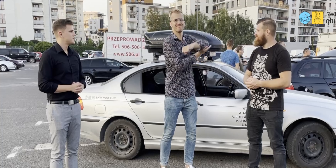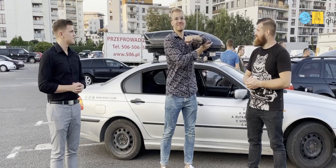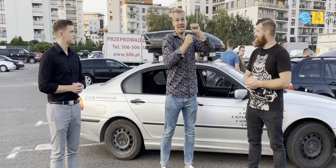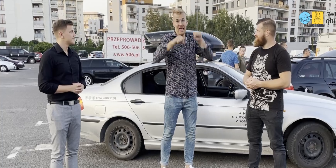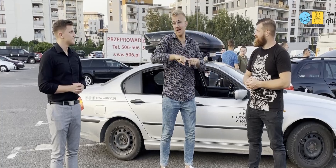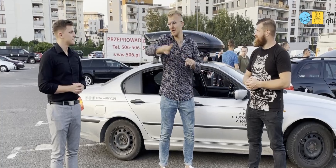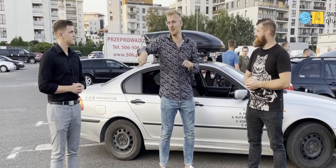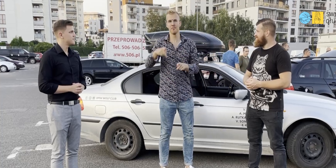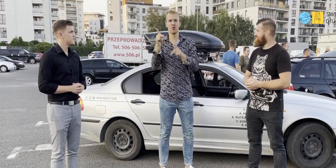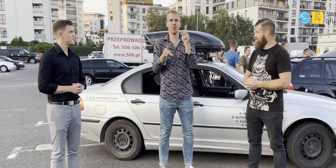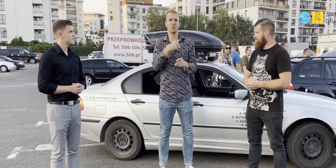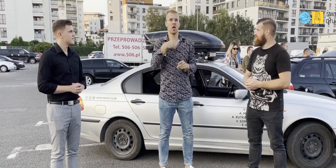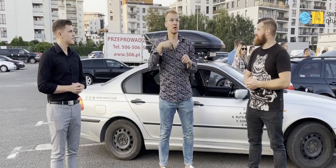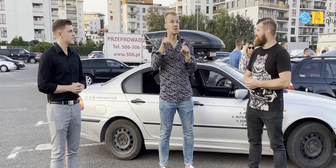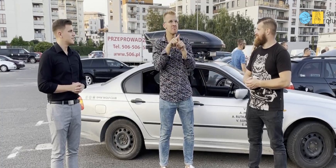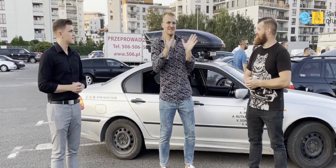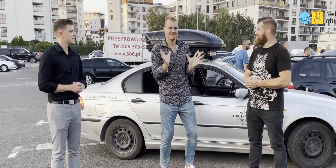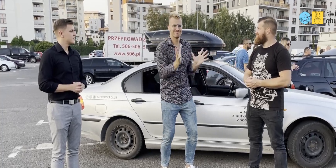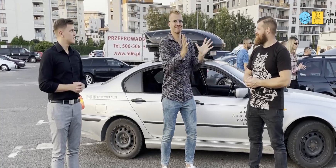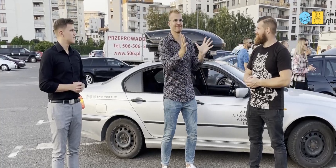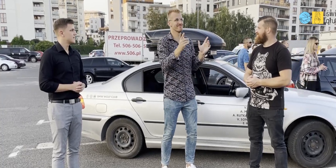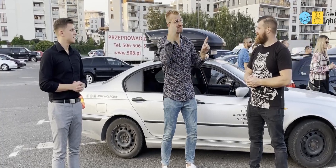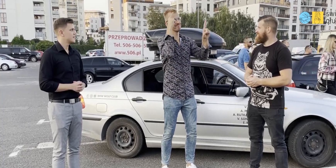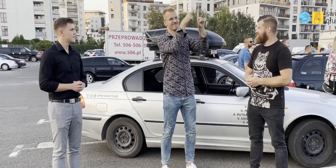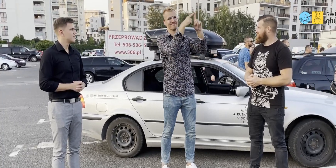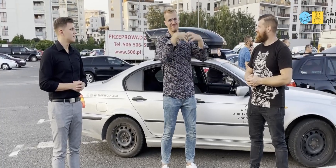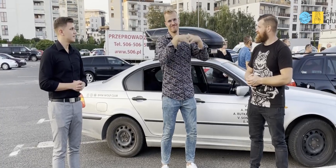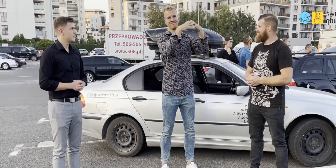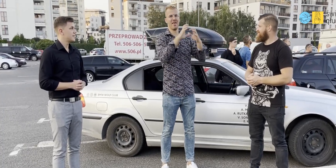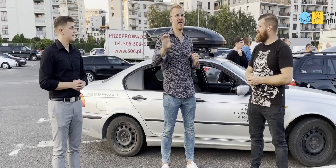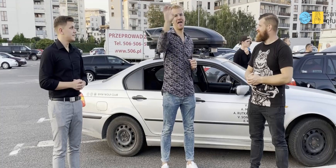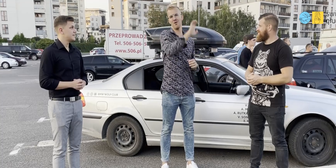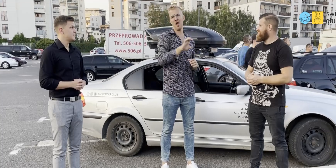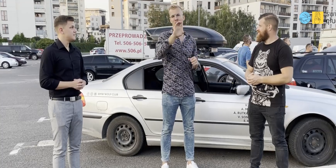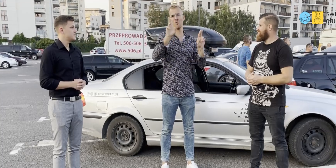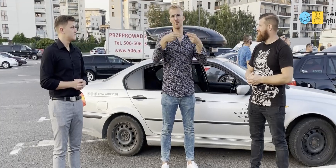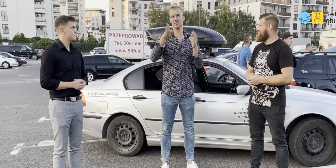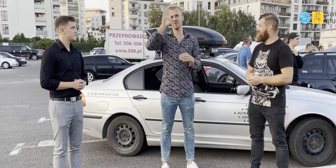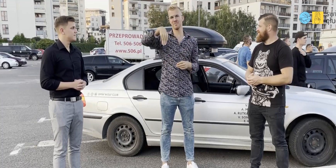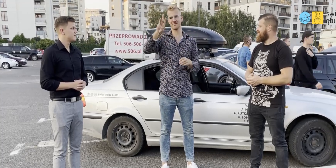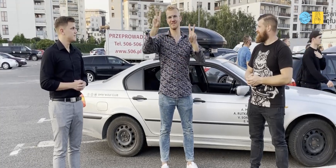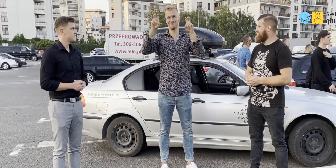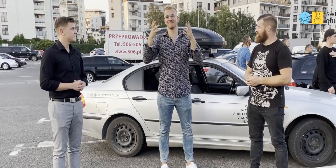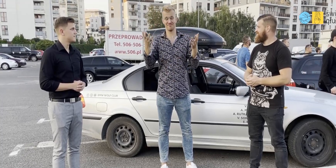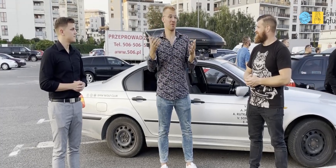It's a great initiative, so we want to be part of it too!